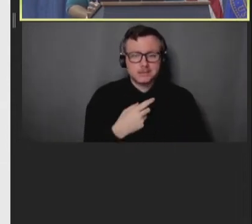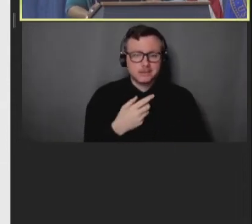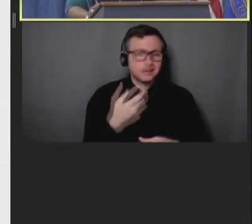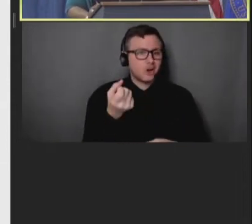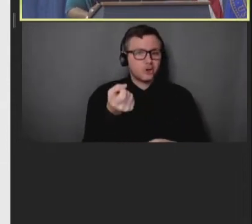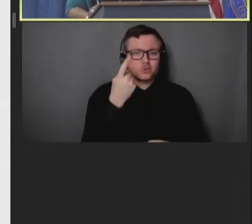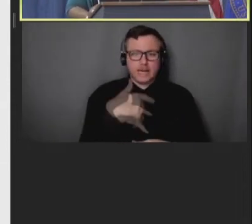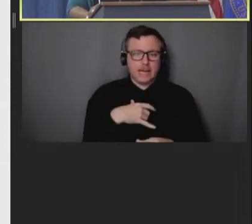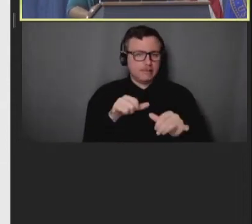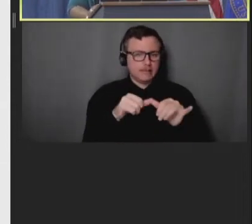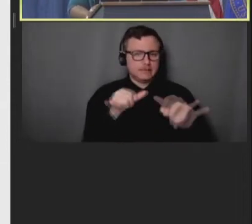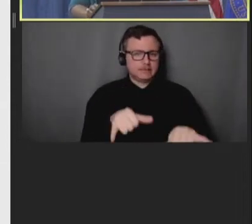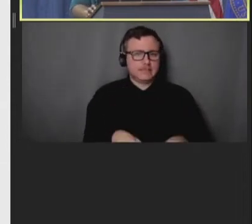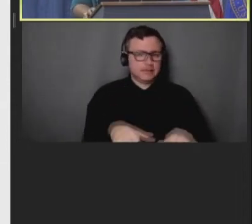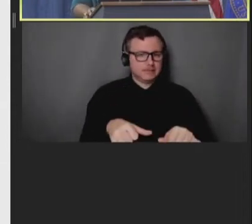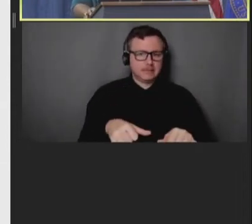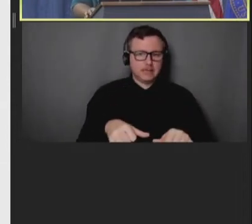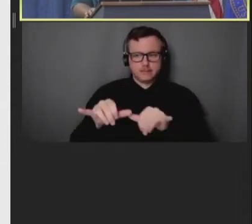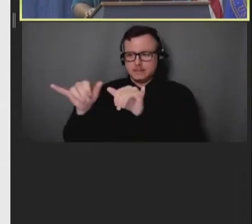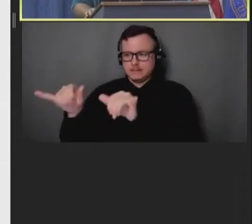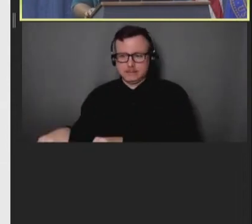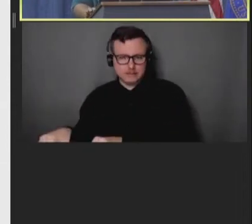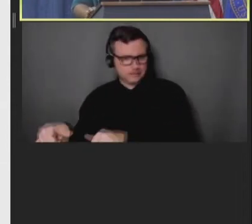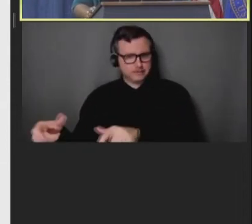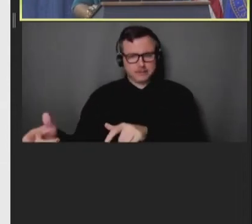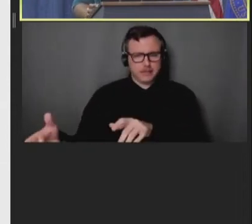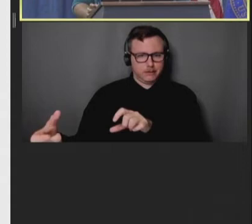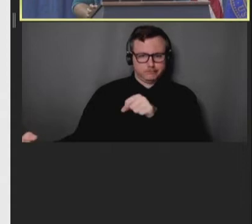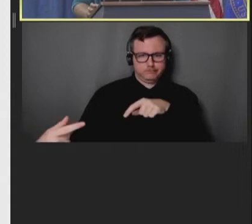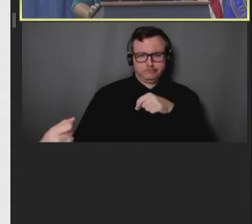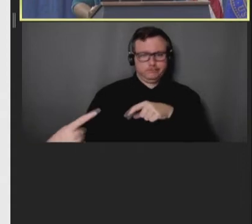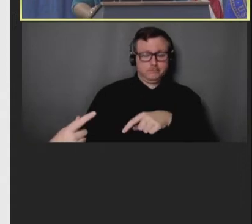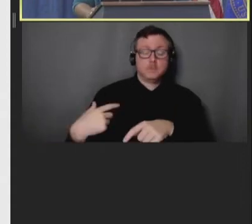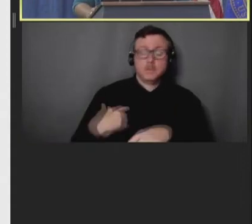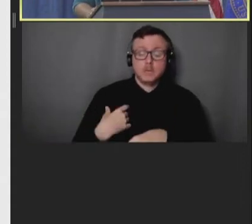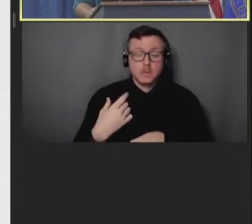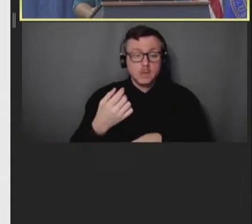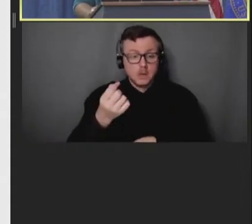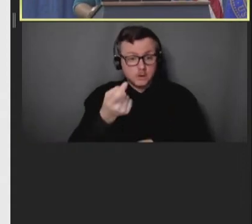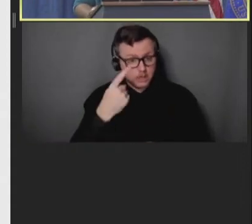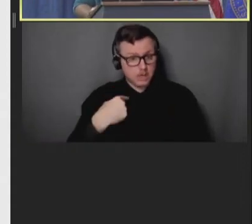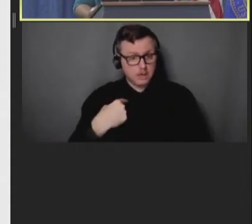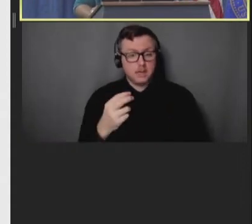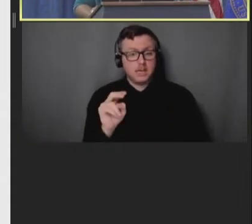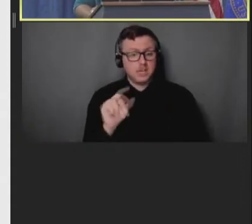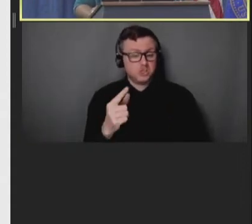That was my long-winded way of saying NGA heard those concerns, and